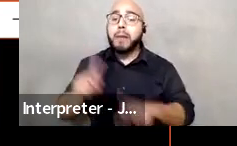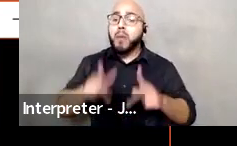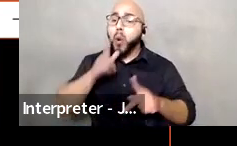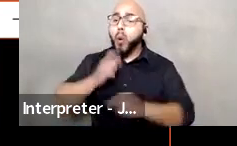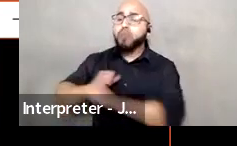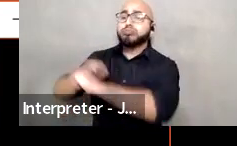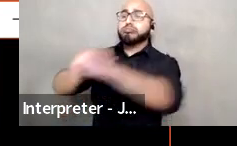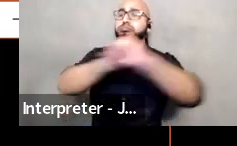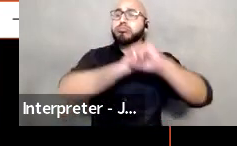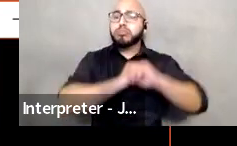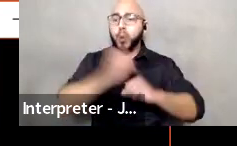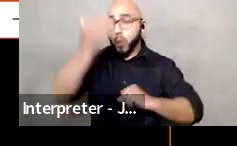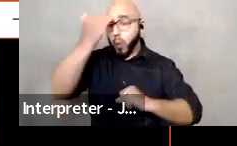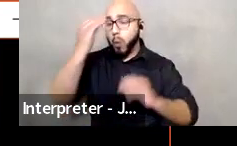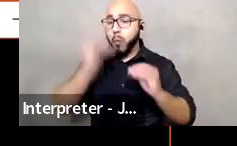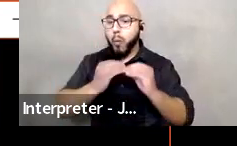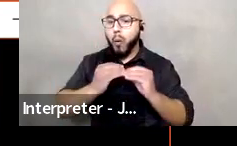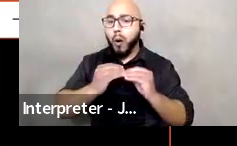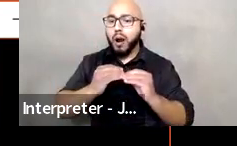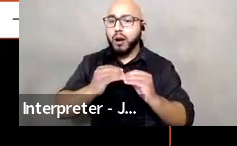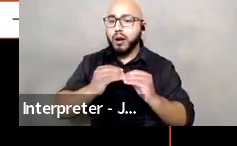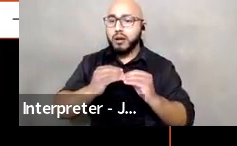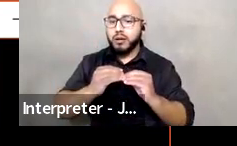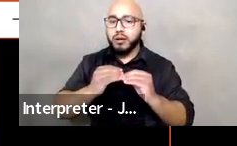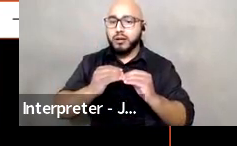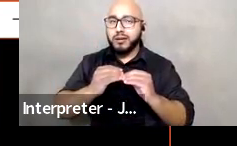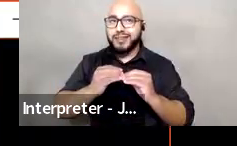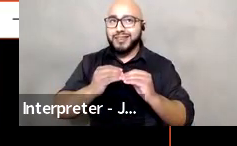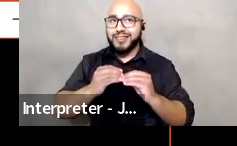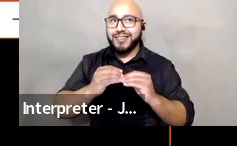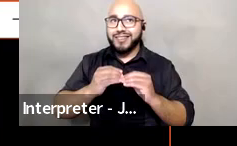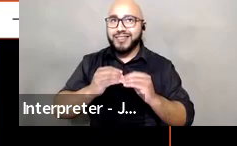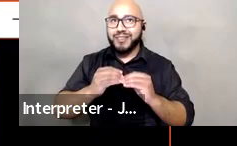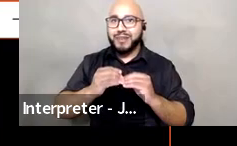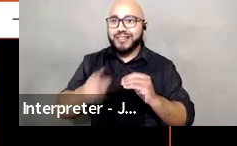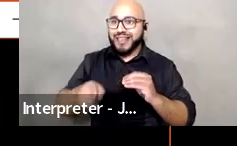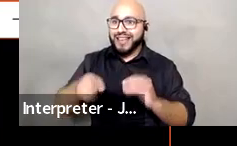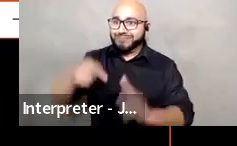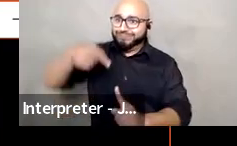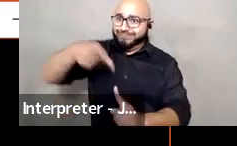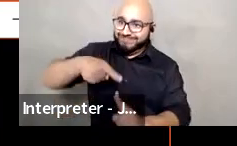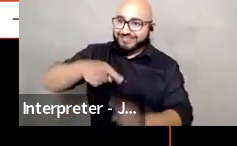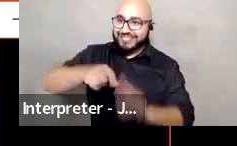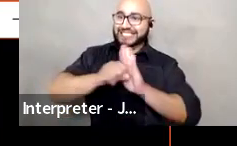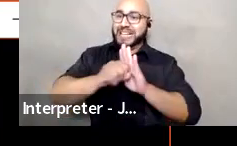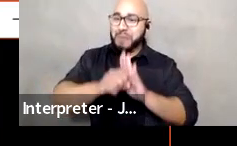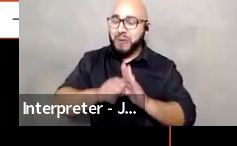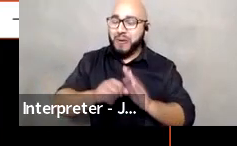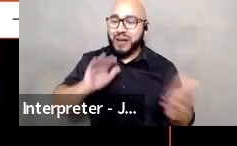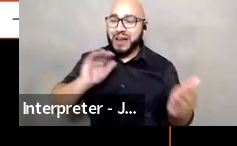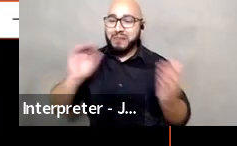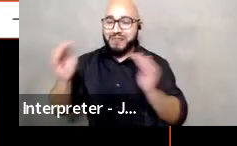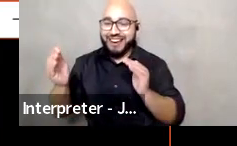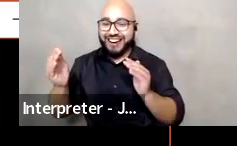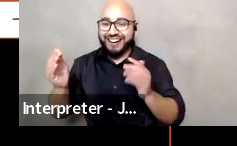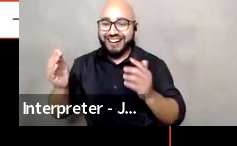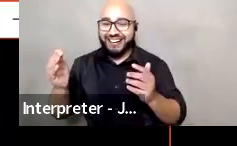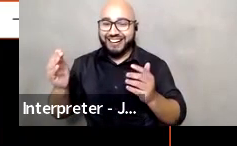It seems about. What they. Really. Symbolize than those that have been than most other folks.